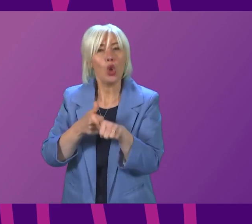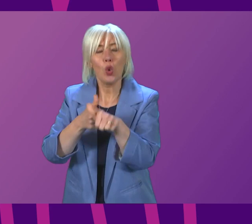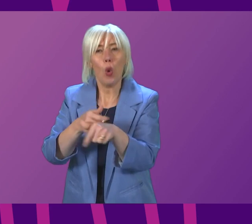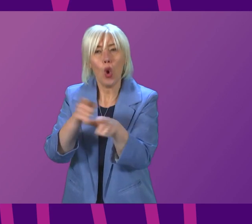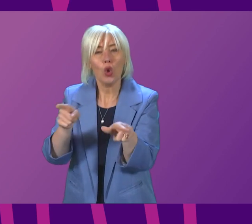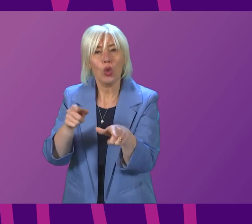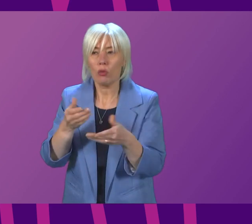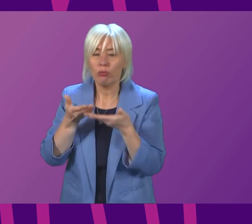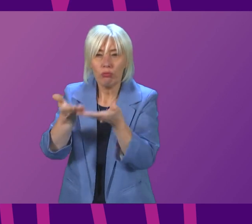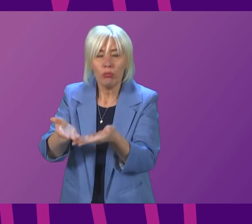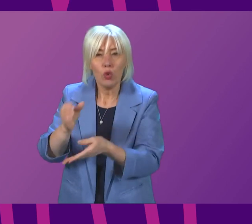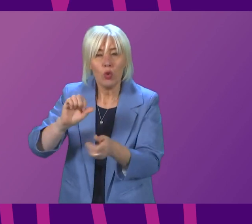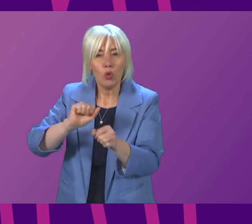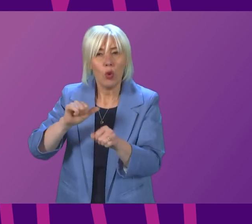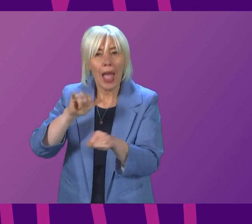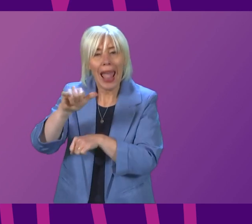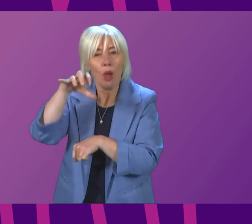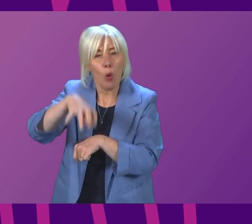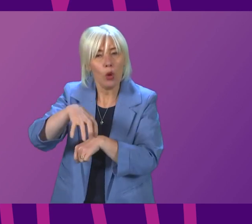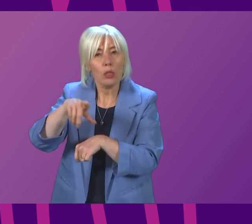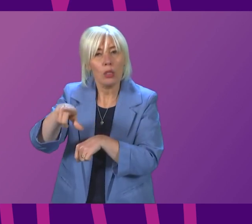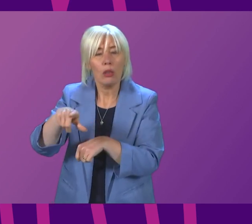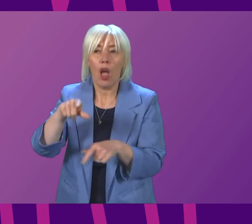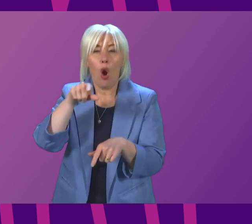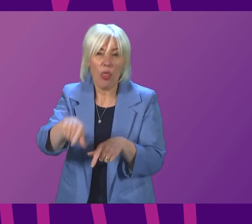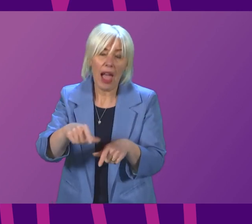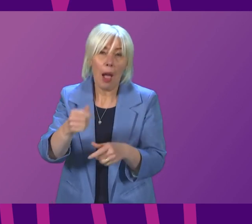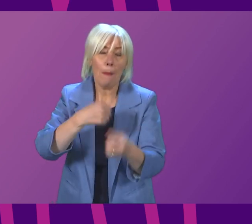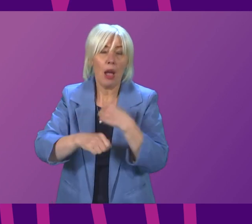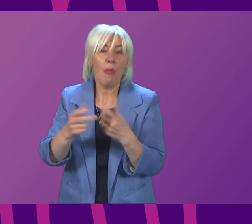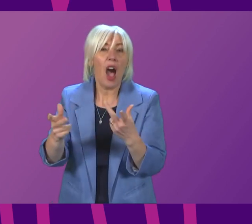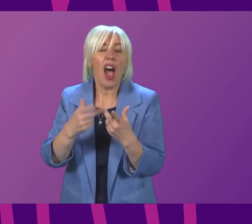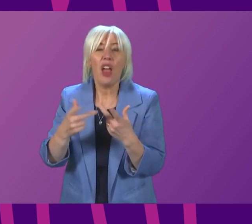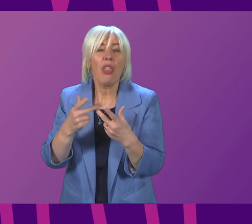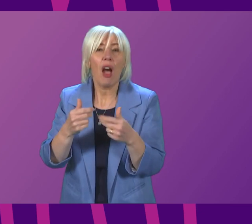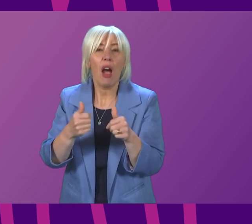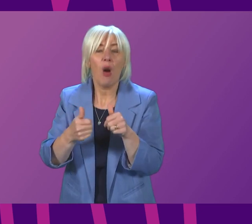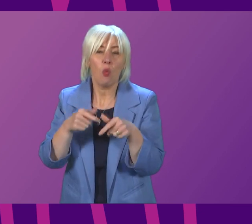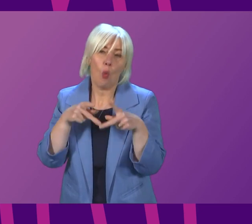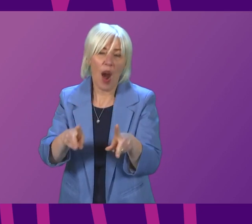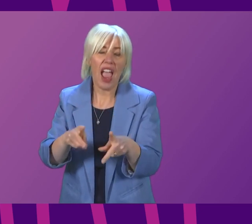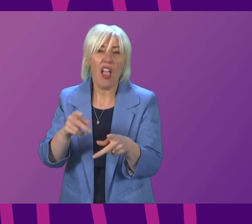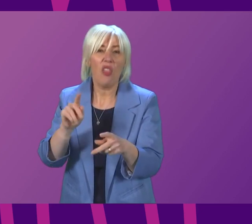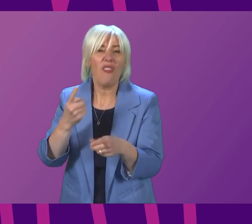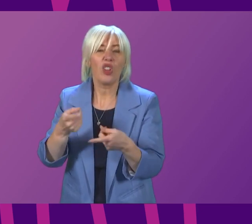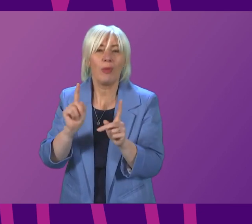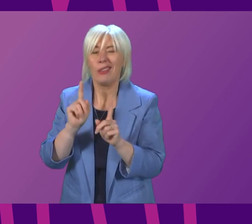or is that industry another industry that the First Minister has turned her back on?